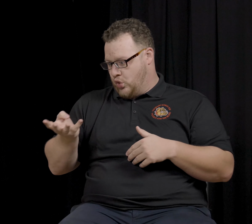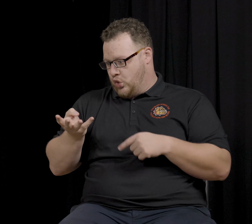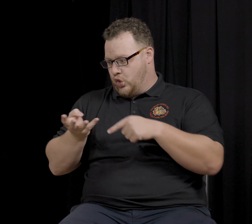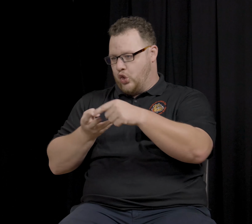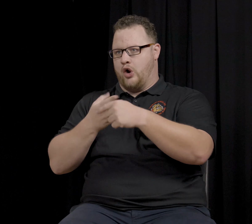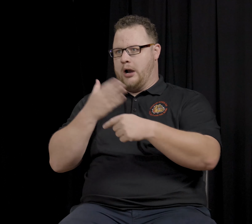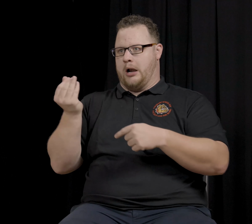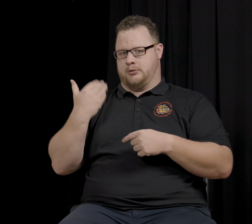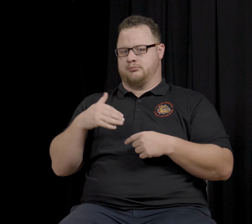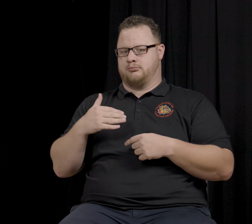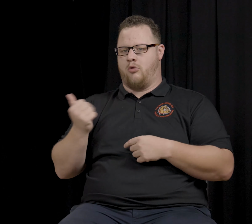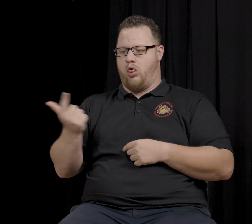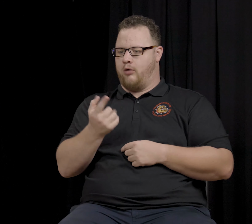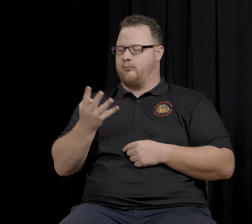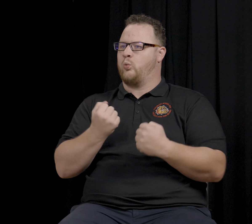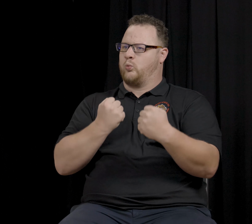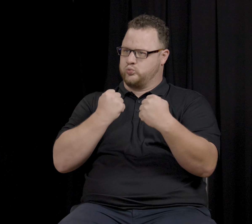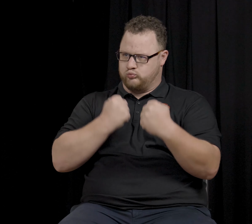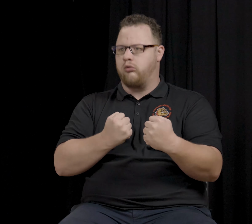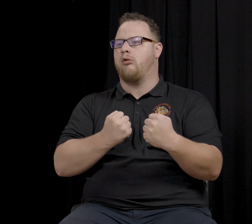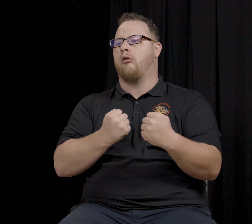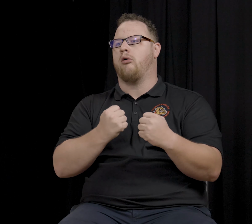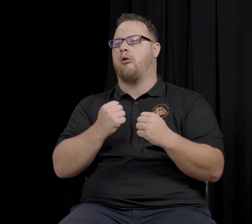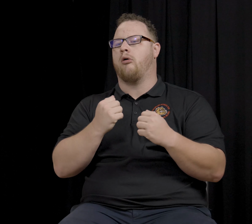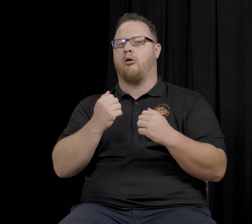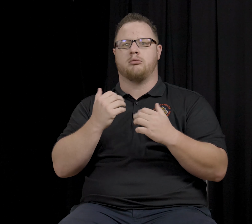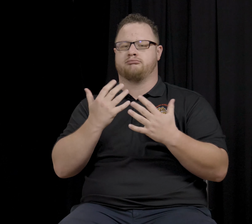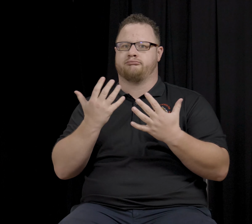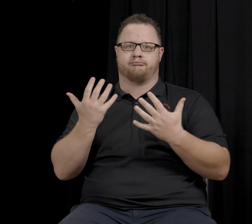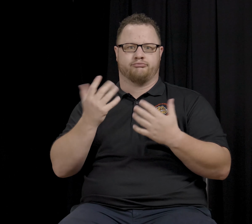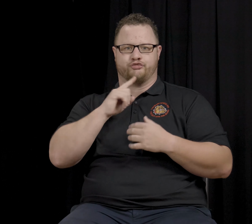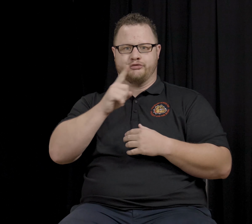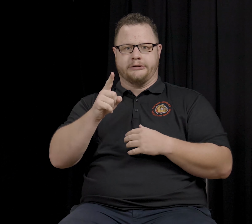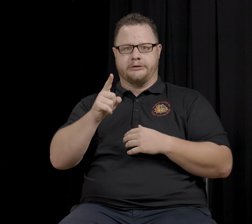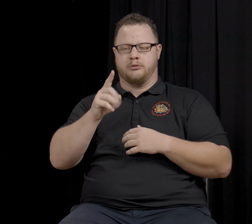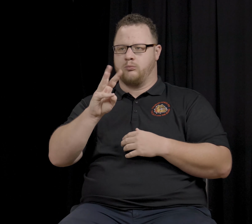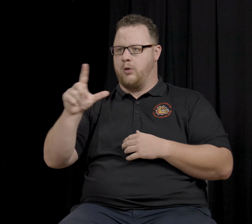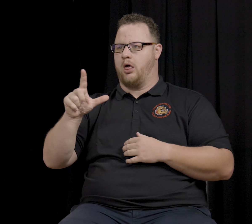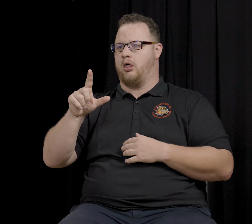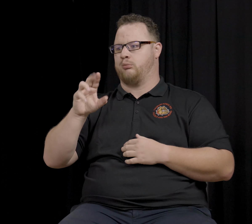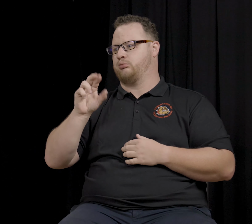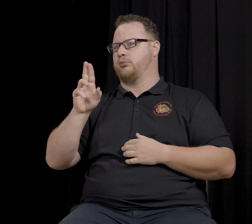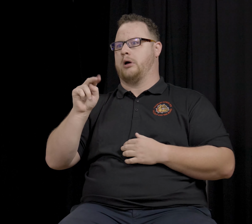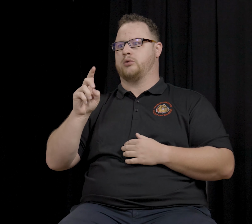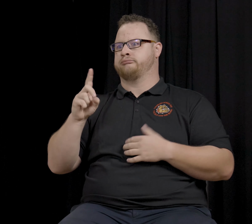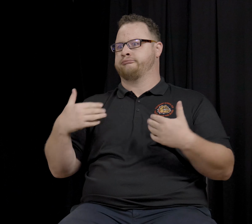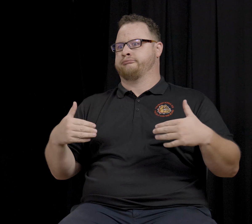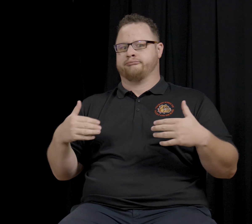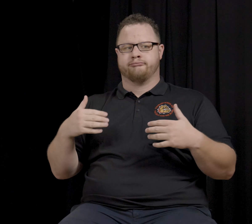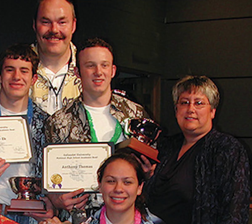The four of us were strong competitors. We were very well-rounded.